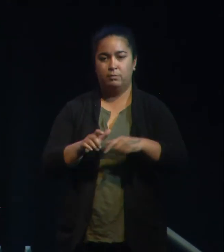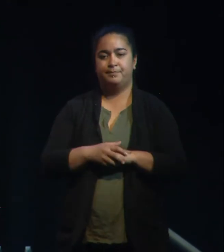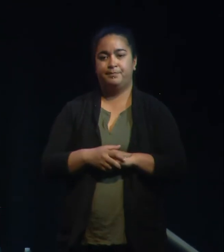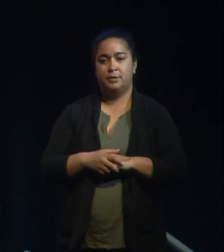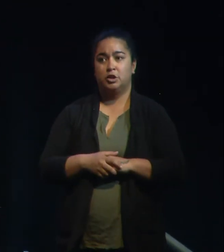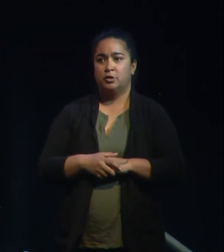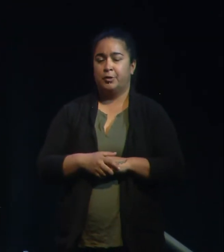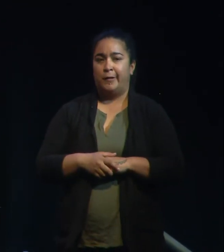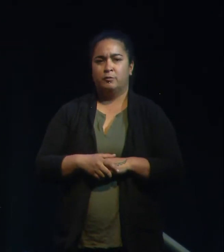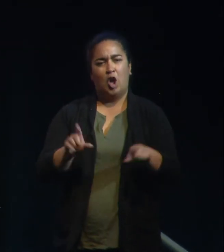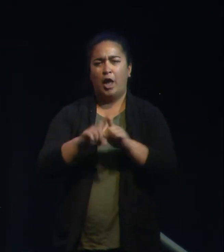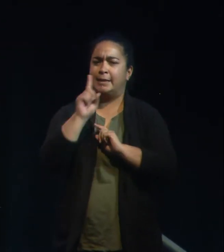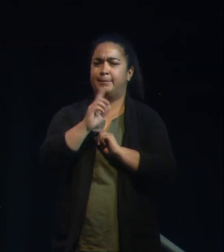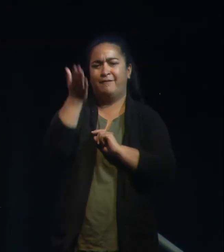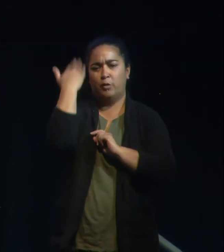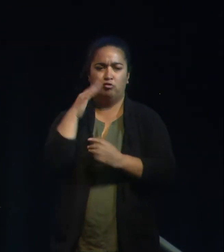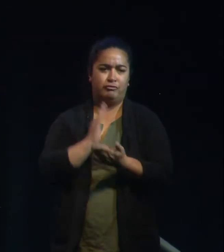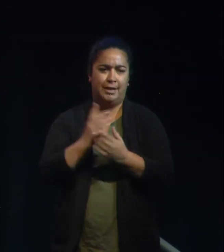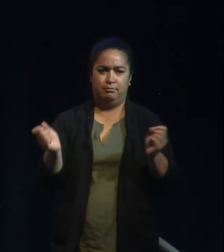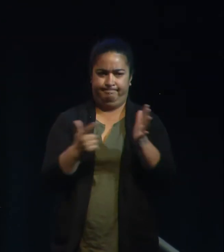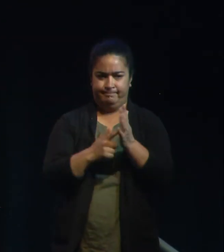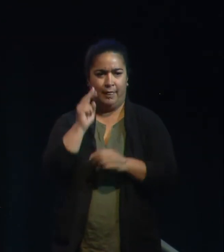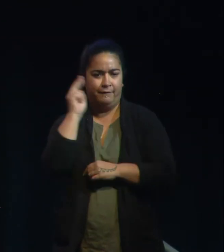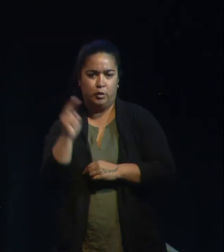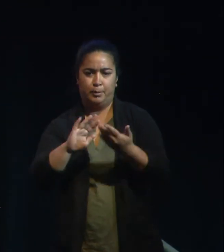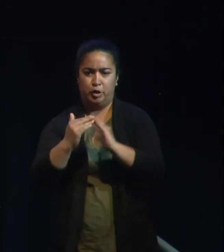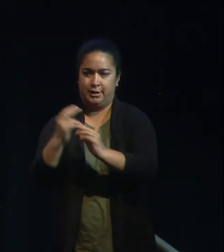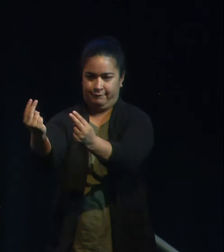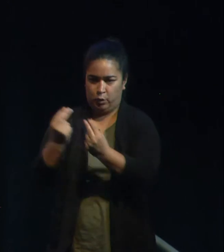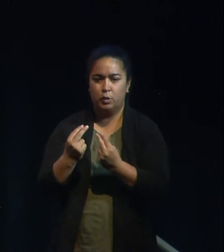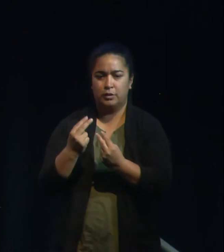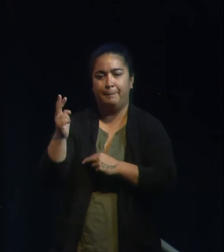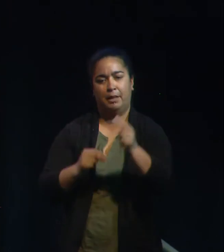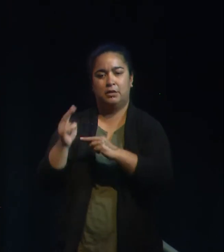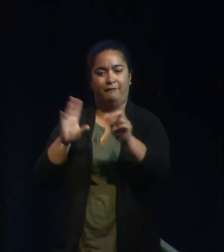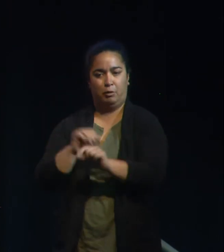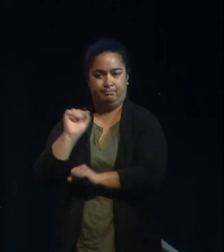as I said the views of the community and building that ground-up view. What was also important